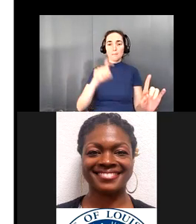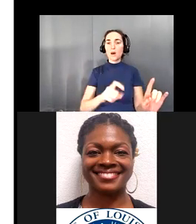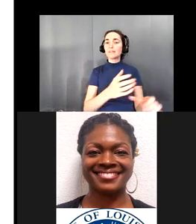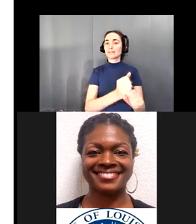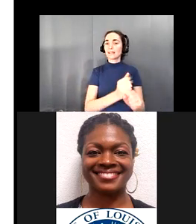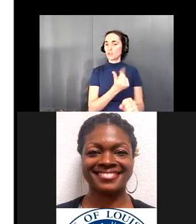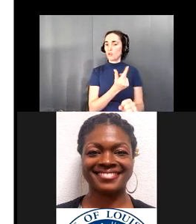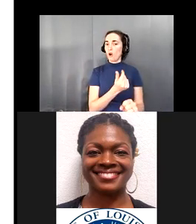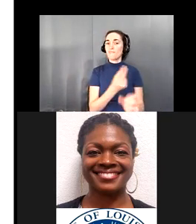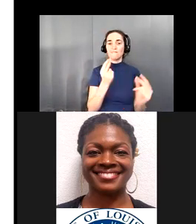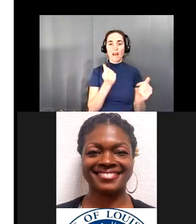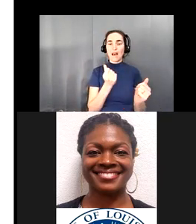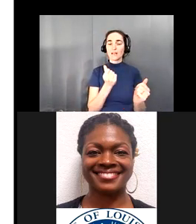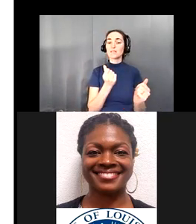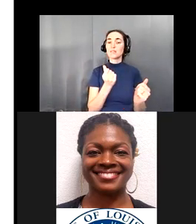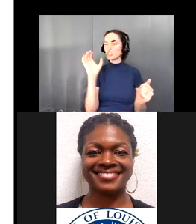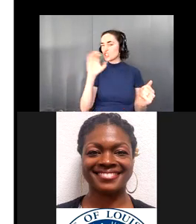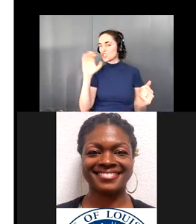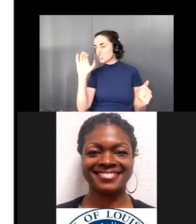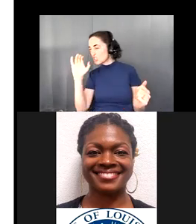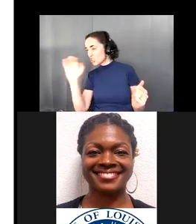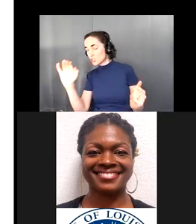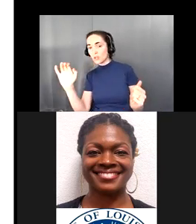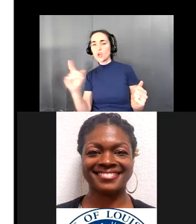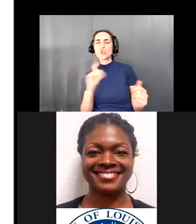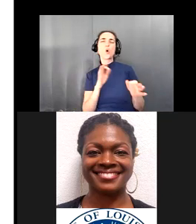out immediately. I don't think that's a wait and let's see if we do it I think that's it.